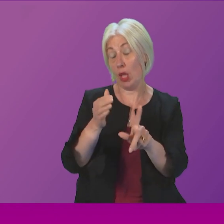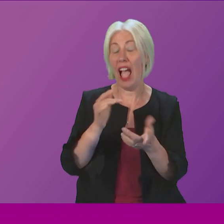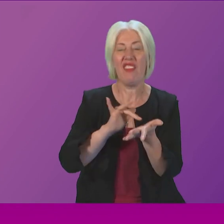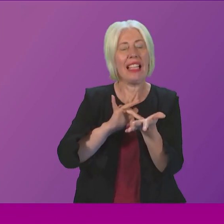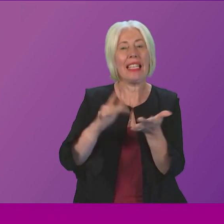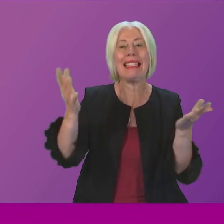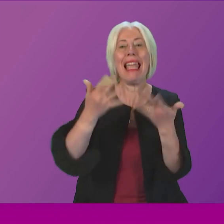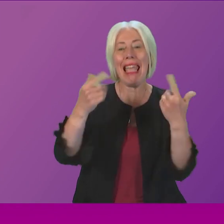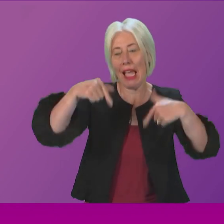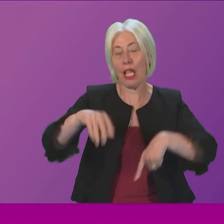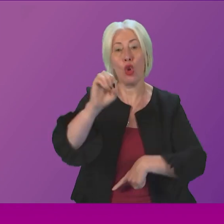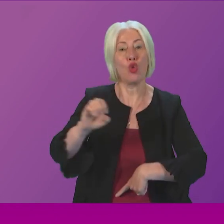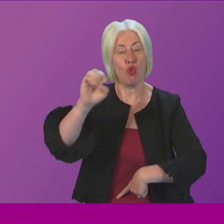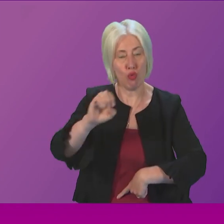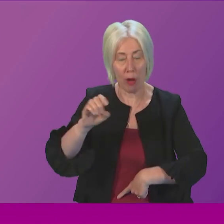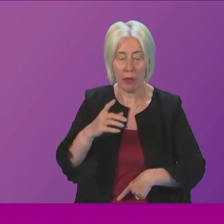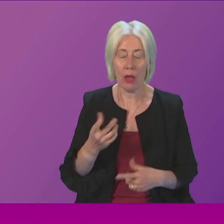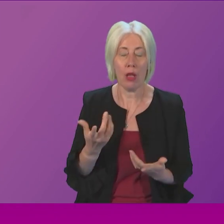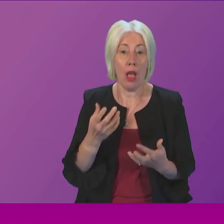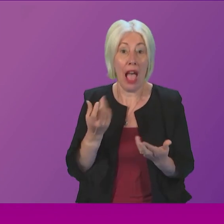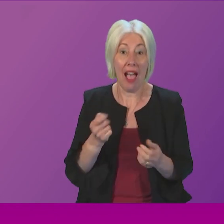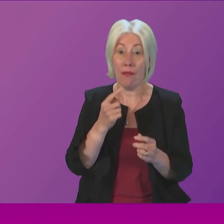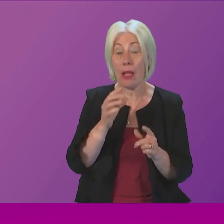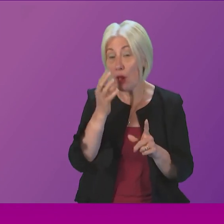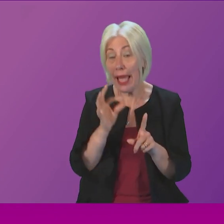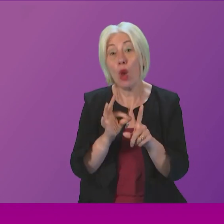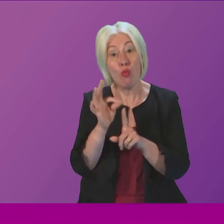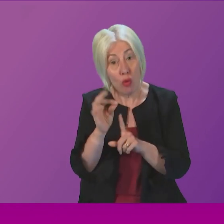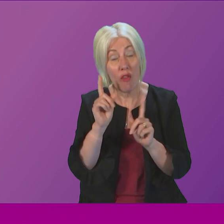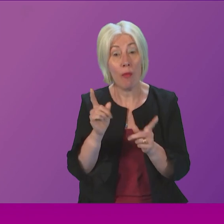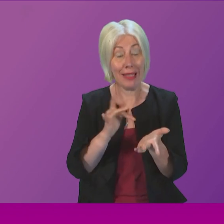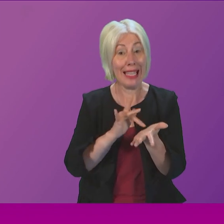Although there is always room for improvement, clean air day is an opportunity to highlight